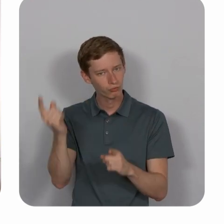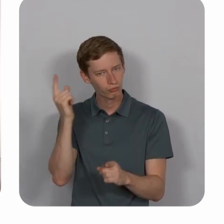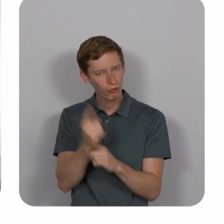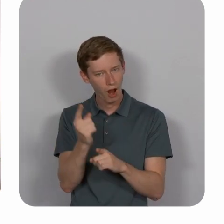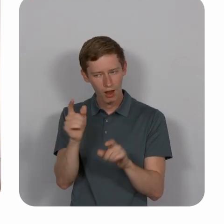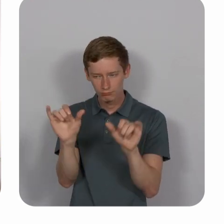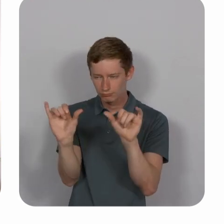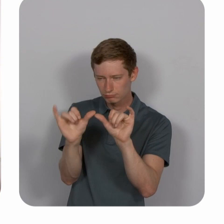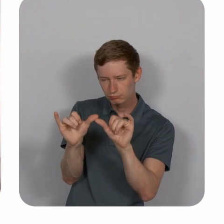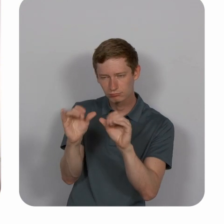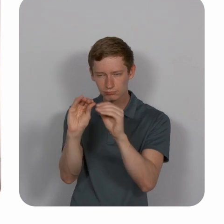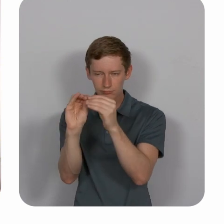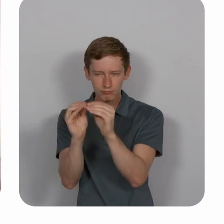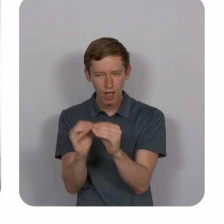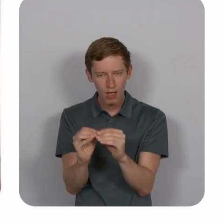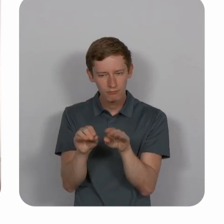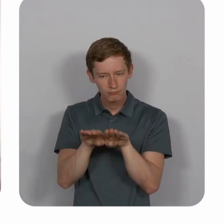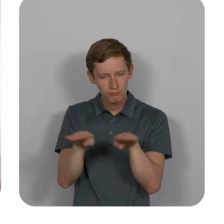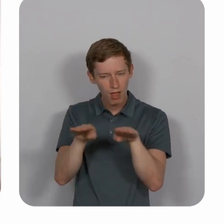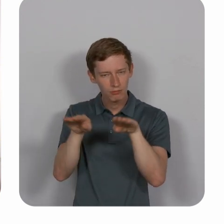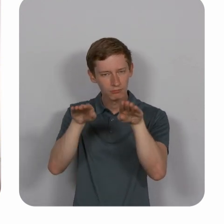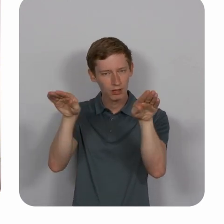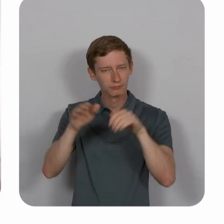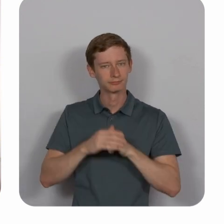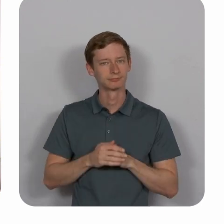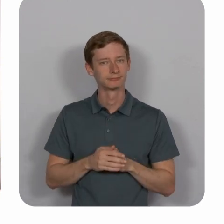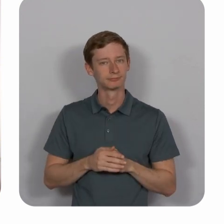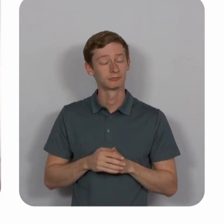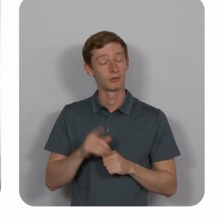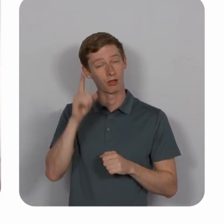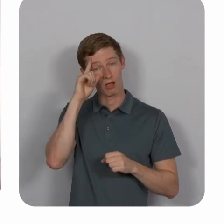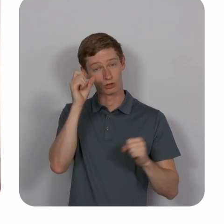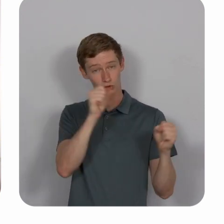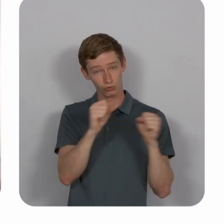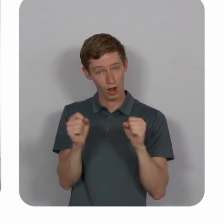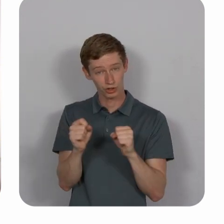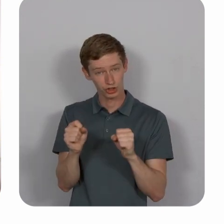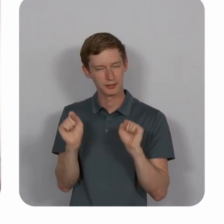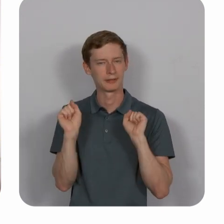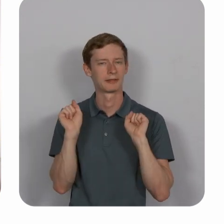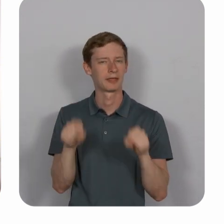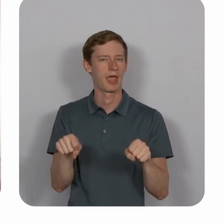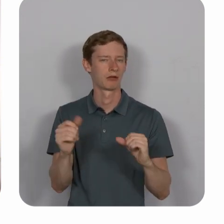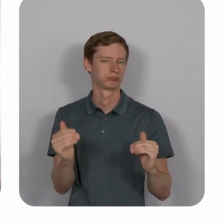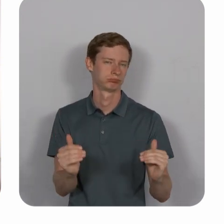Scalable evaluation strategy going from manual